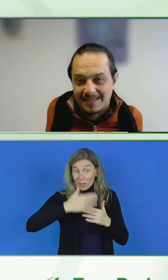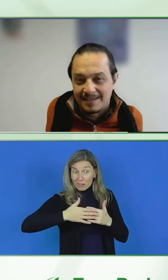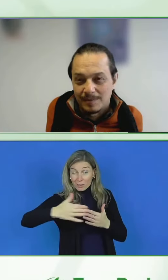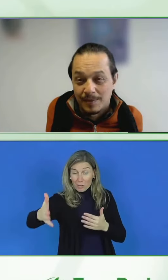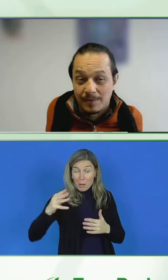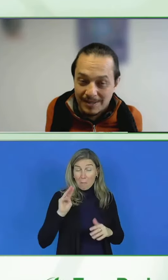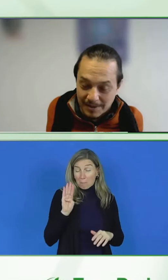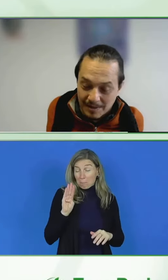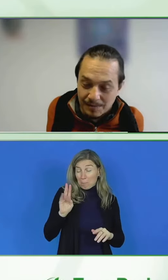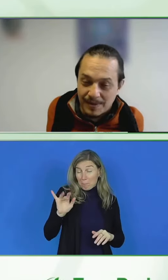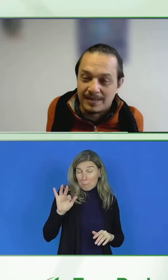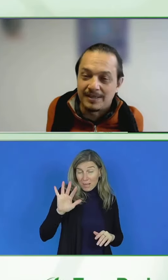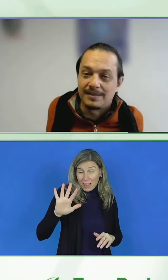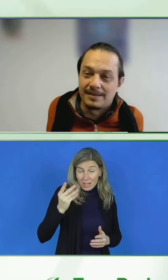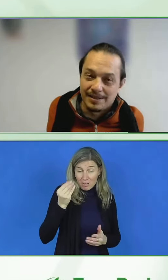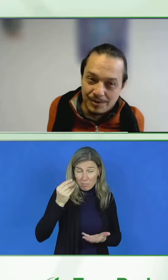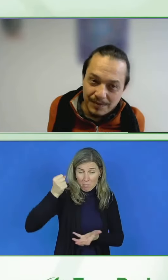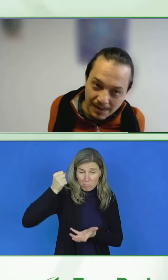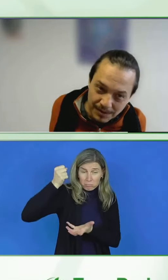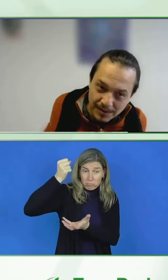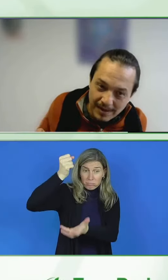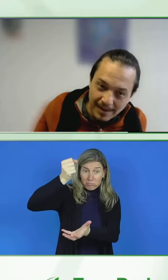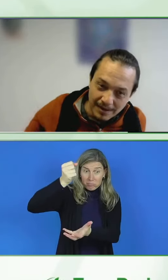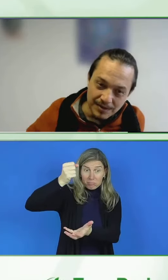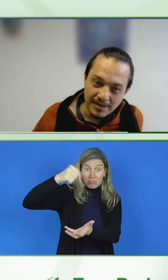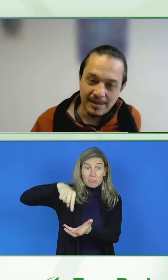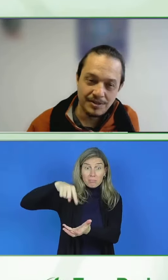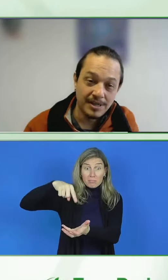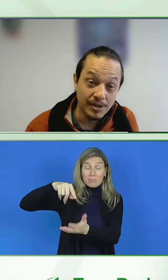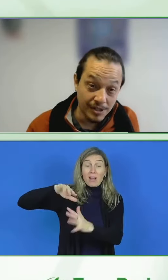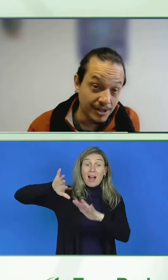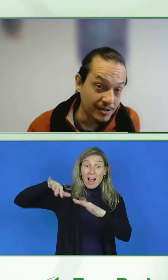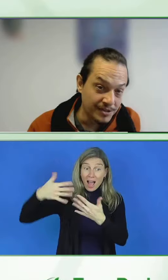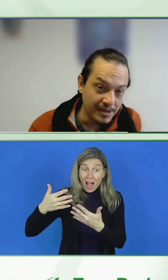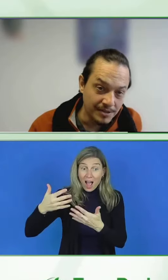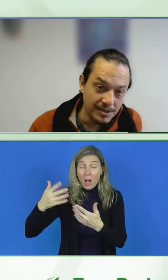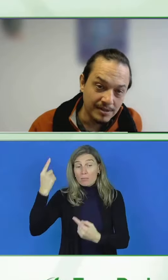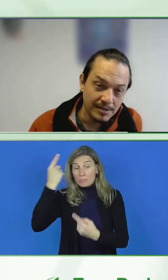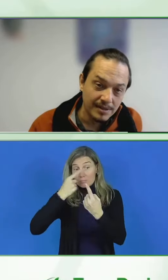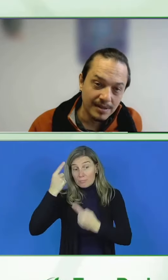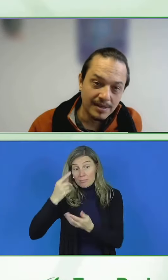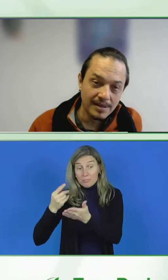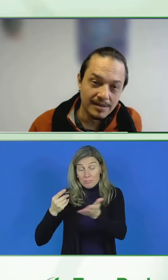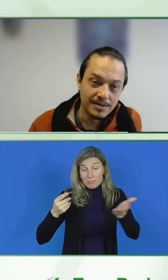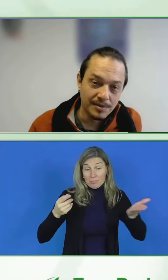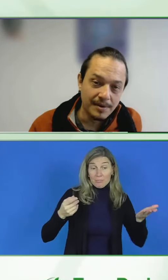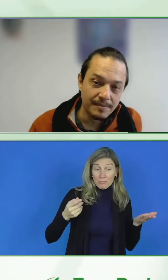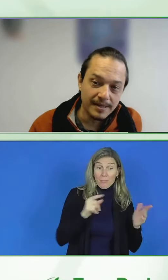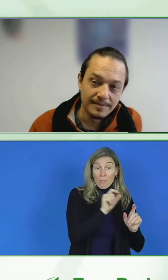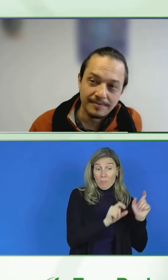think when we are talking about money there should also be a strategy consideration to keep in mind.